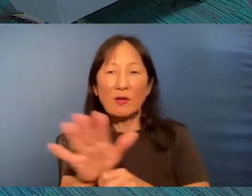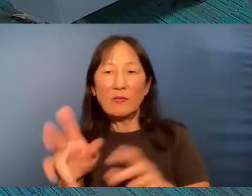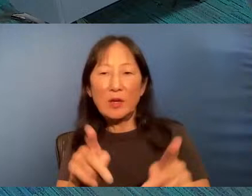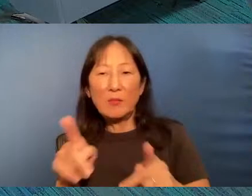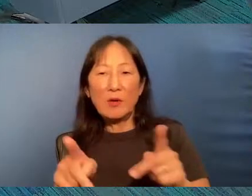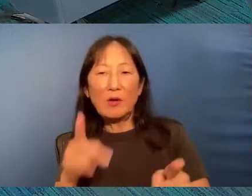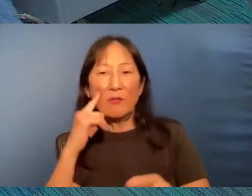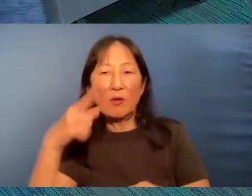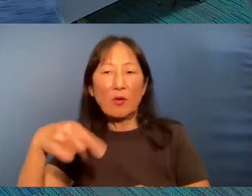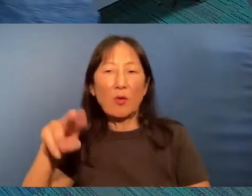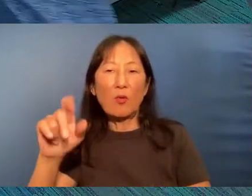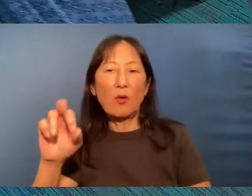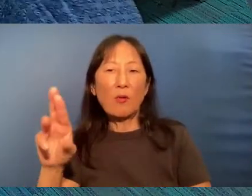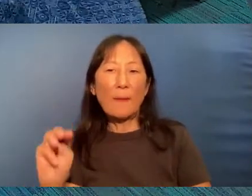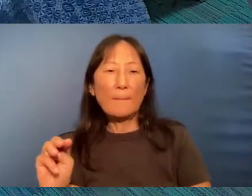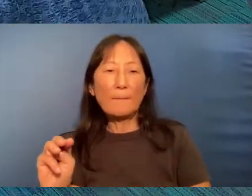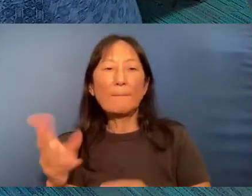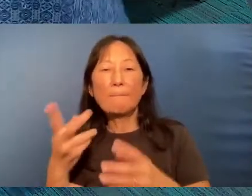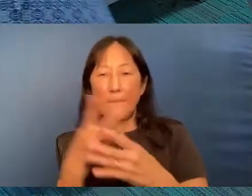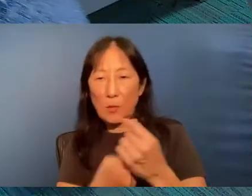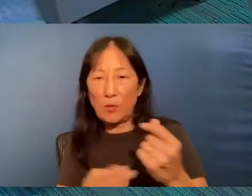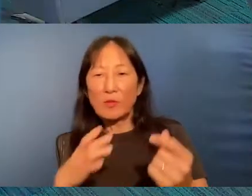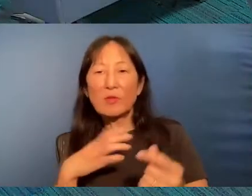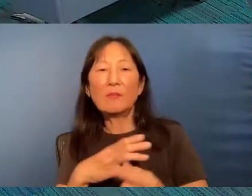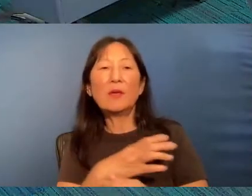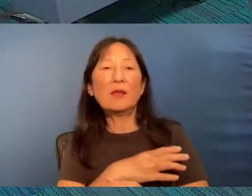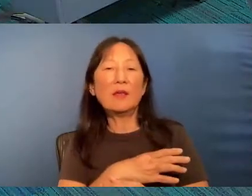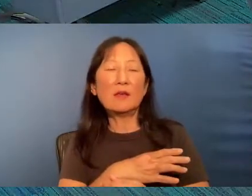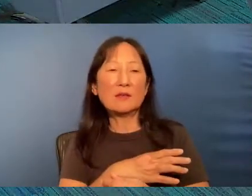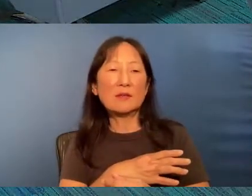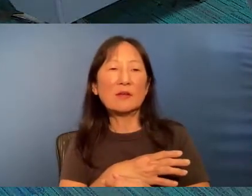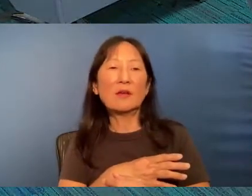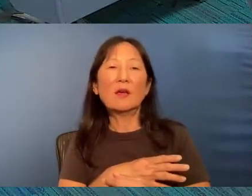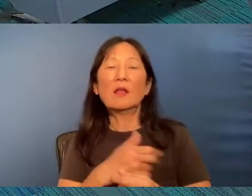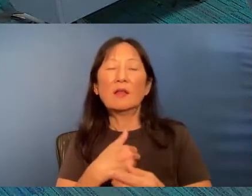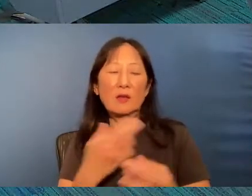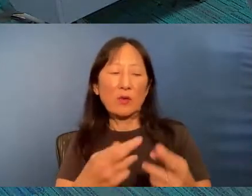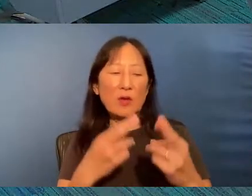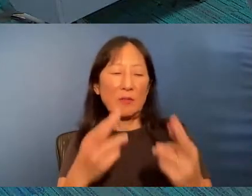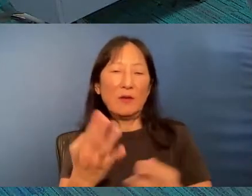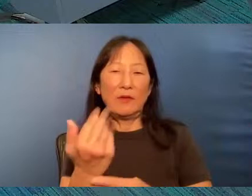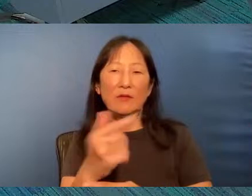Both committees having conferred. We'd like to recommend on the first measure of Senate bill 1526 relating to the drug